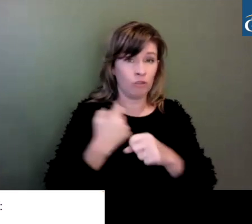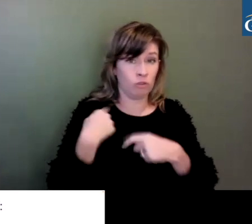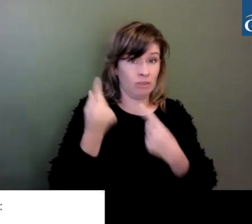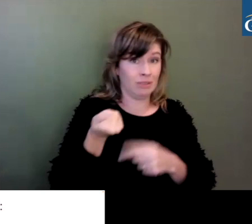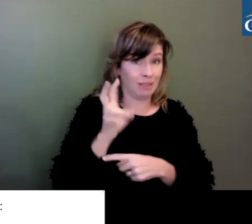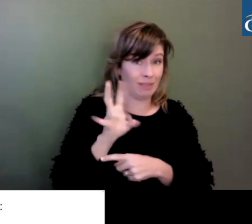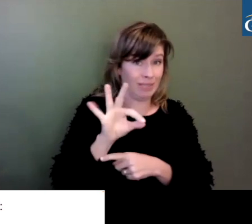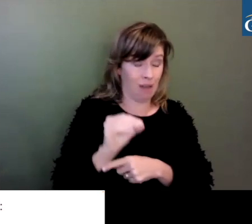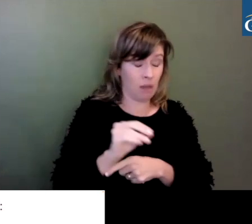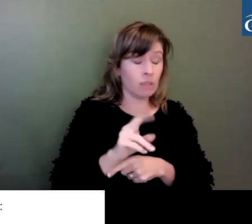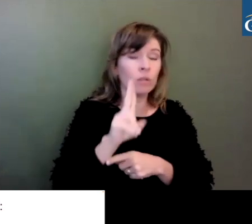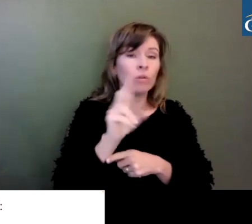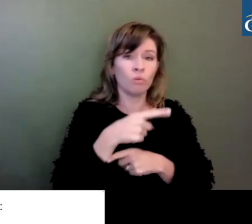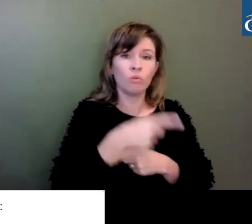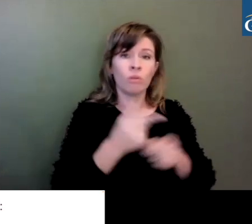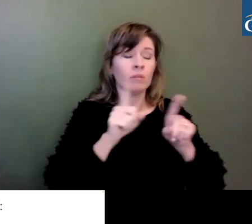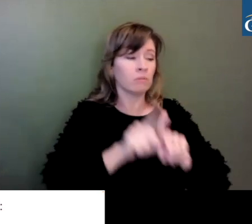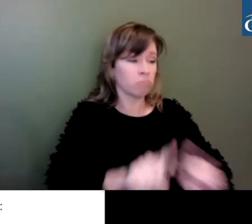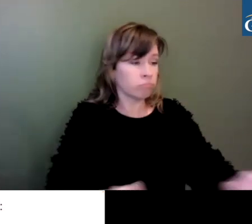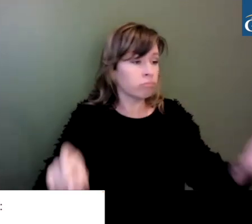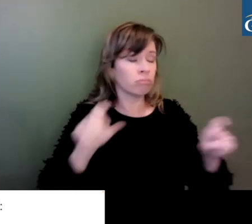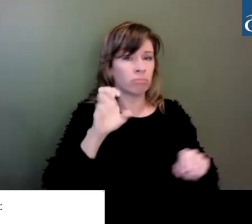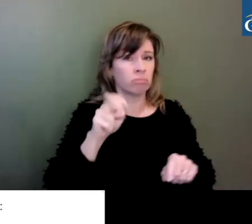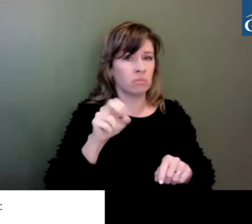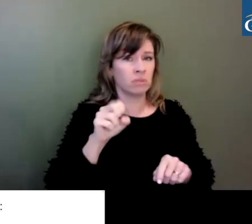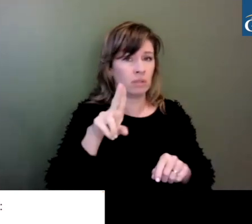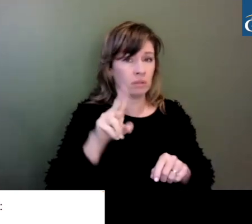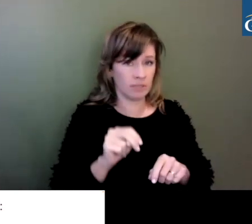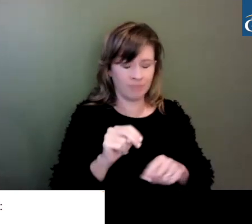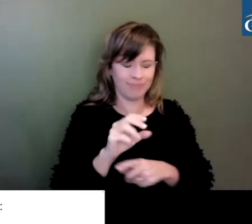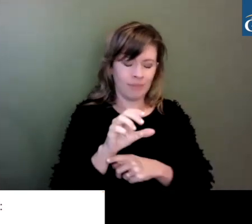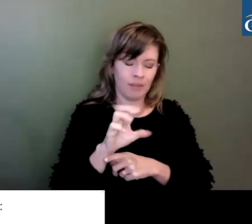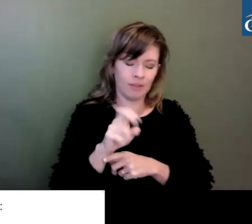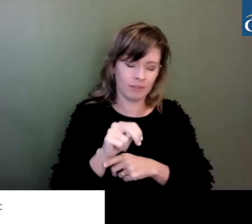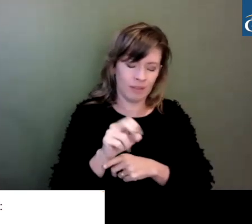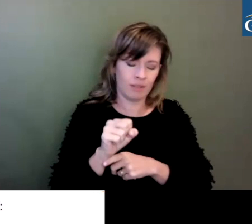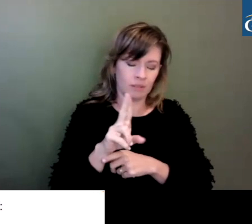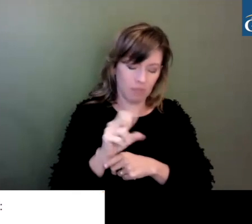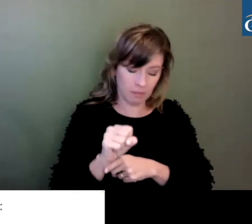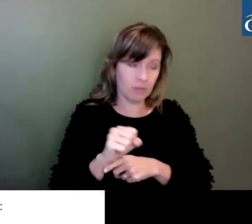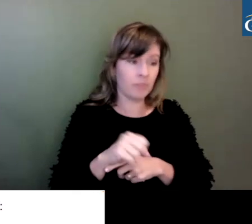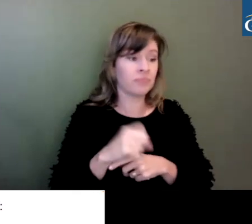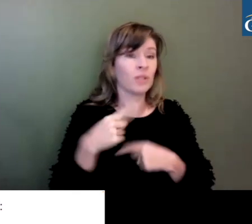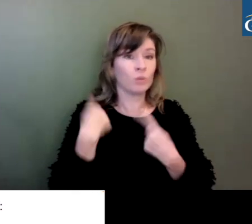since 1790, the United States has taken a census. And every year since 1790 we've asked a question related to race, and